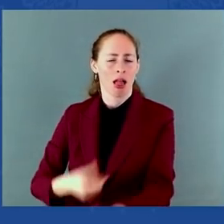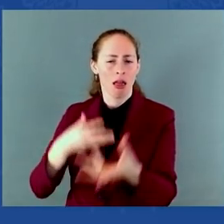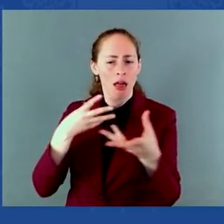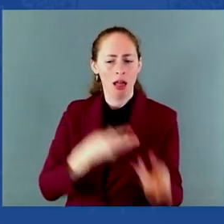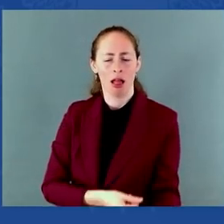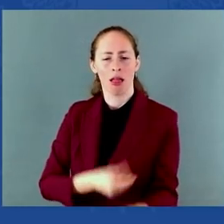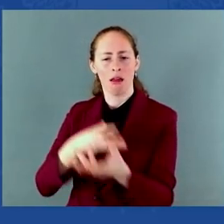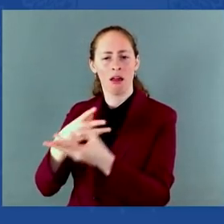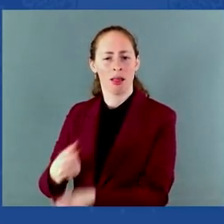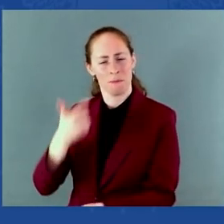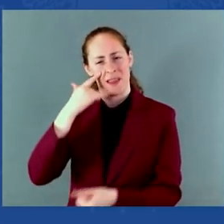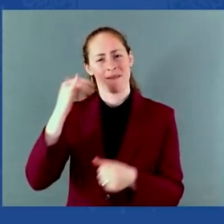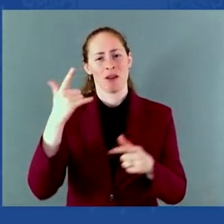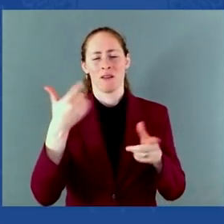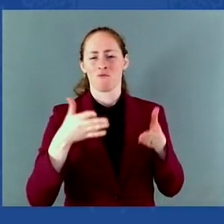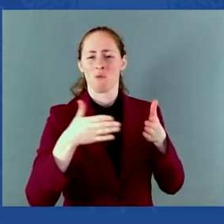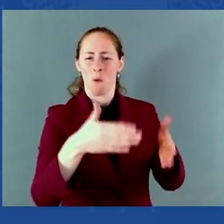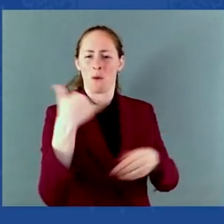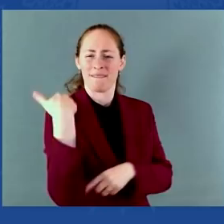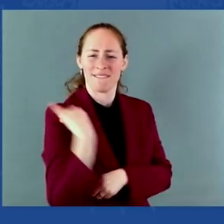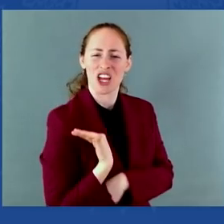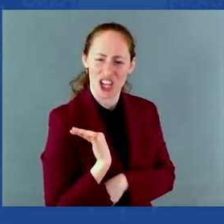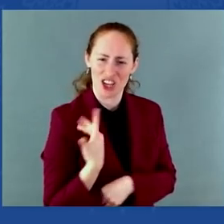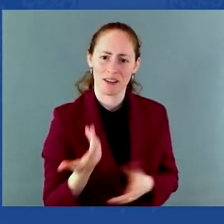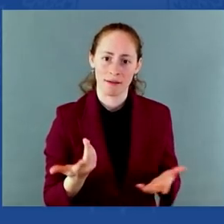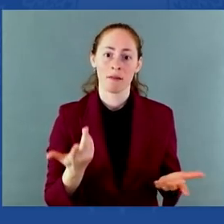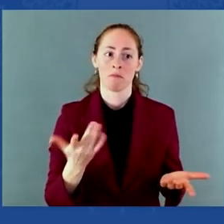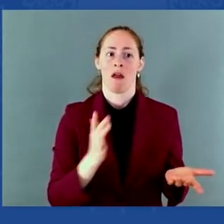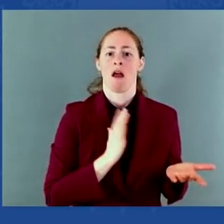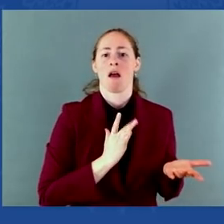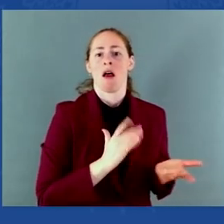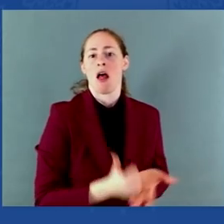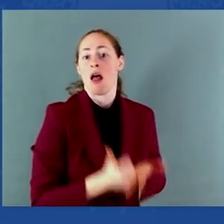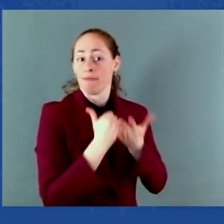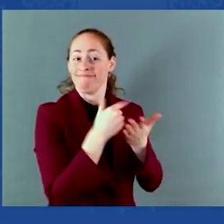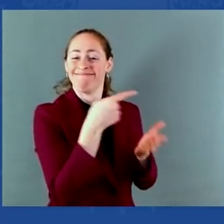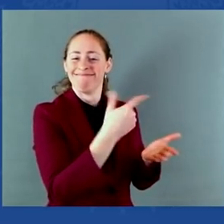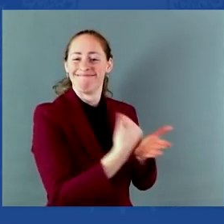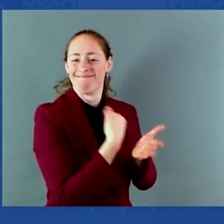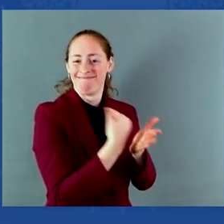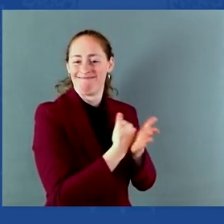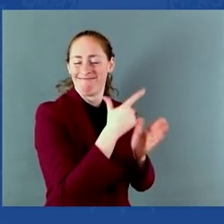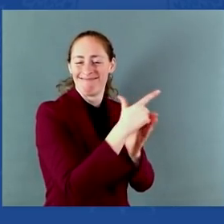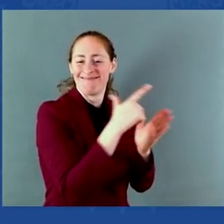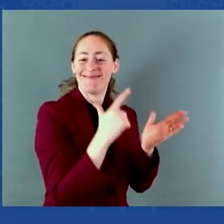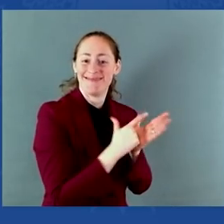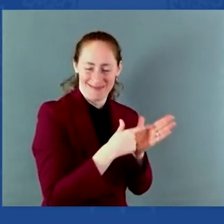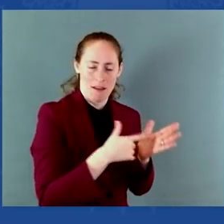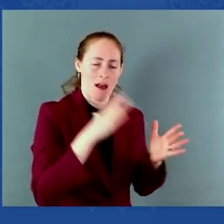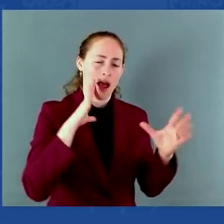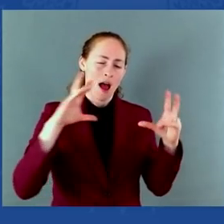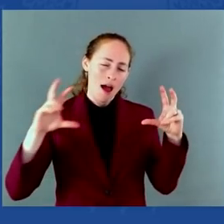But thanks to the infrastructure law, we're going to make the most significant investment to modernize our roads and our bridges in 70 years.